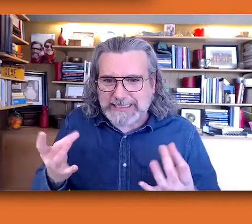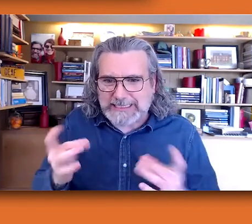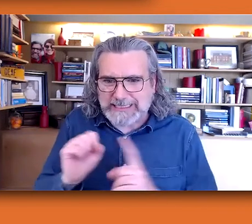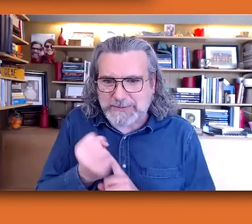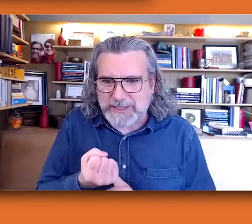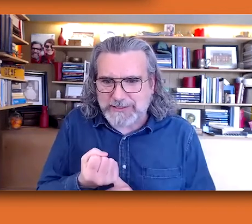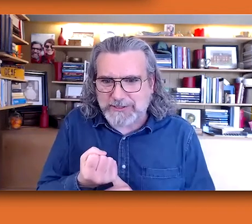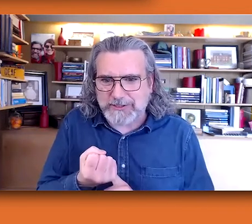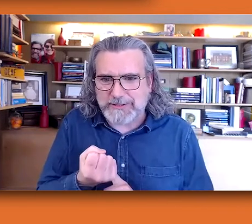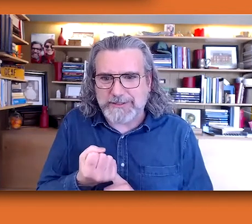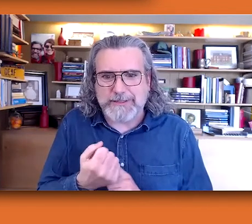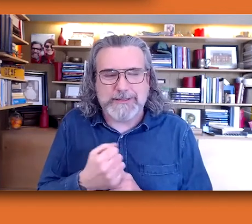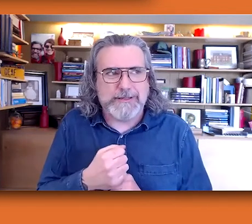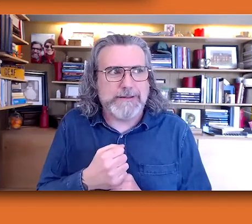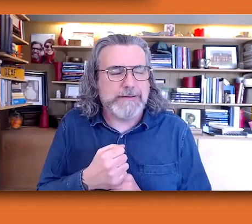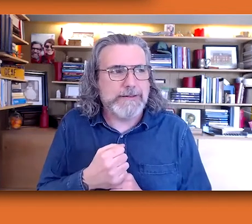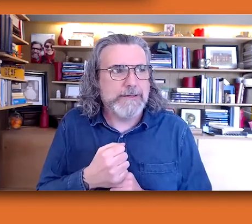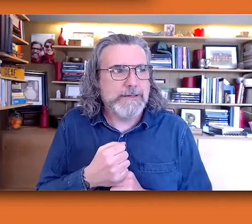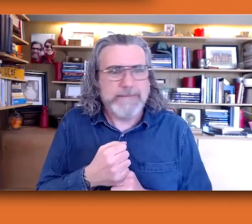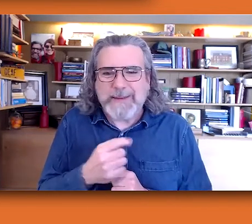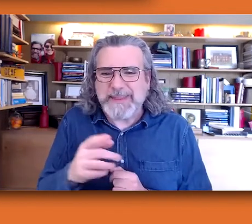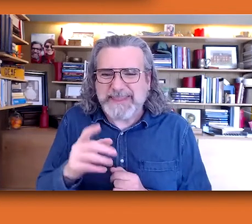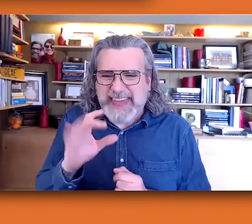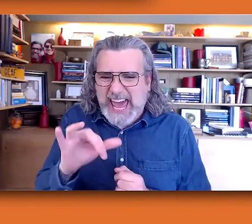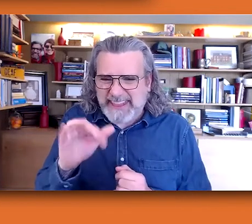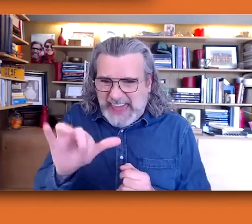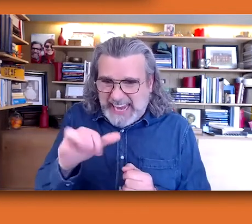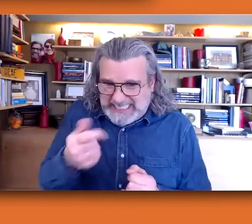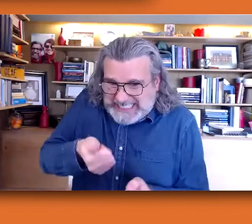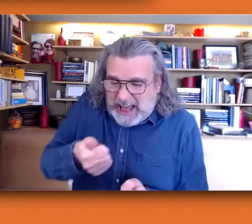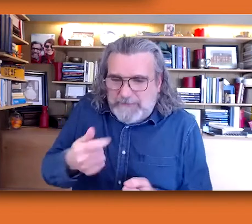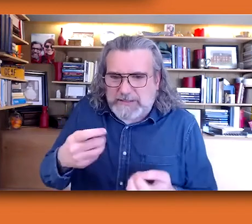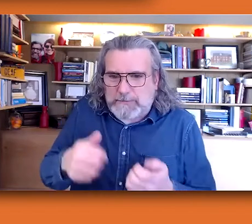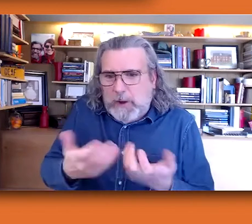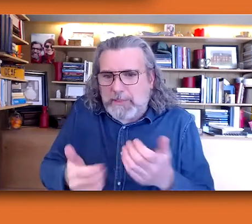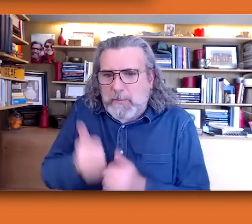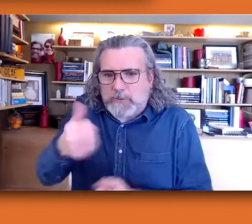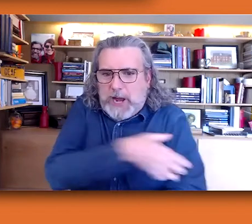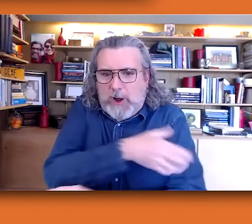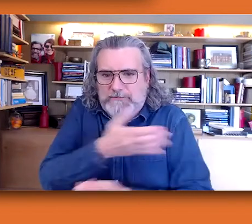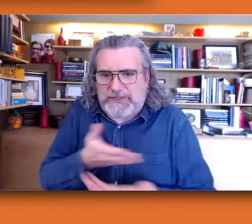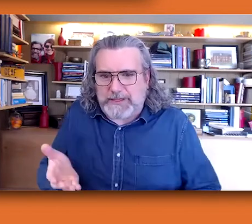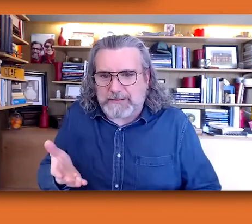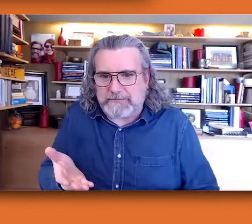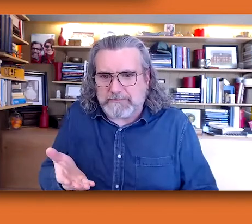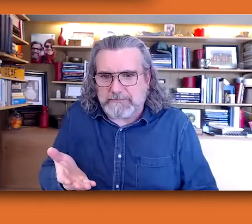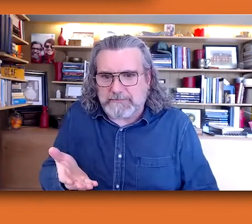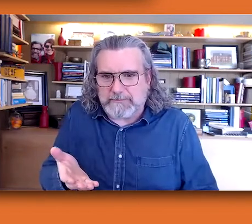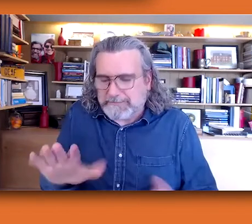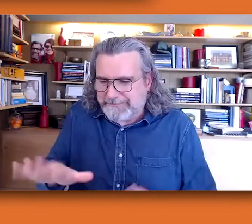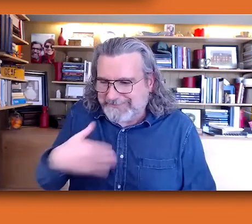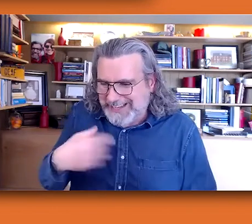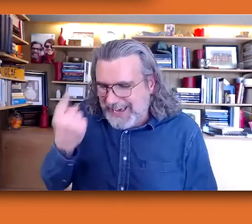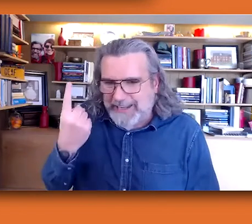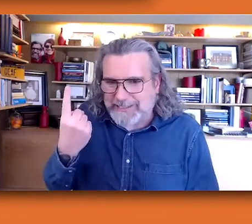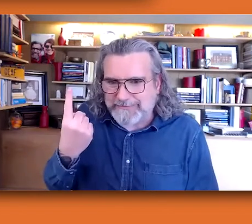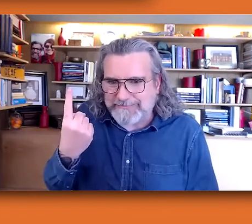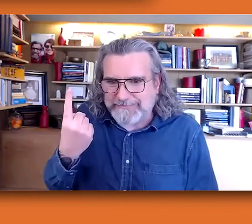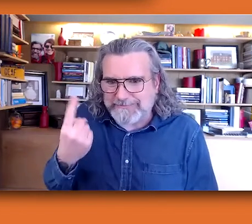It helps when they see that I understand what they're going through, because that in and of itself is a very powerful thing--